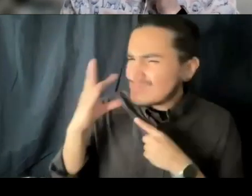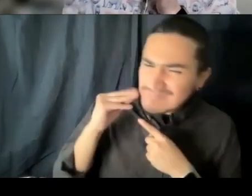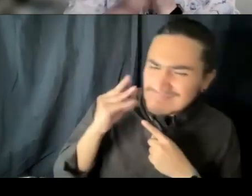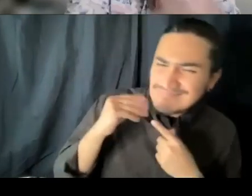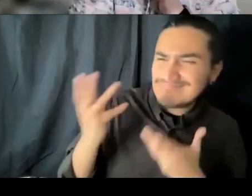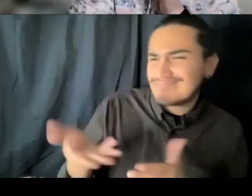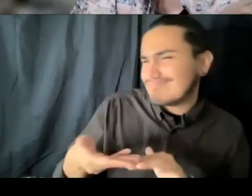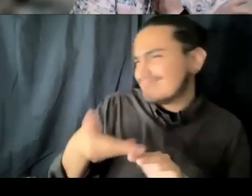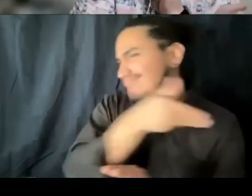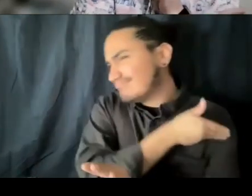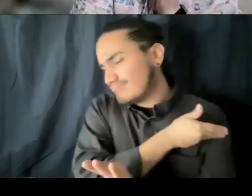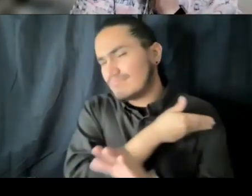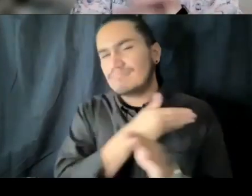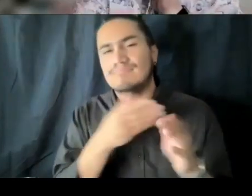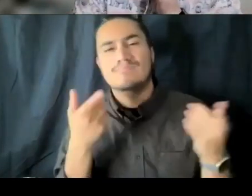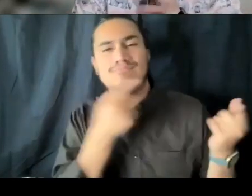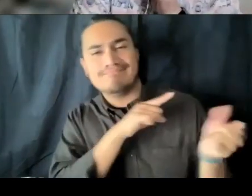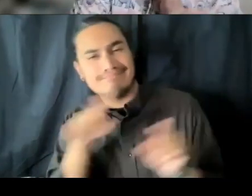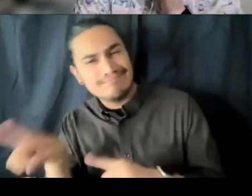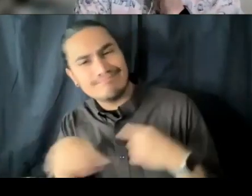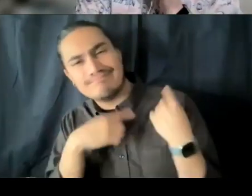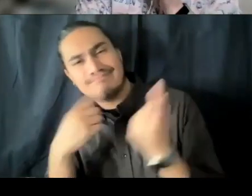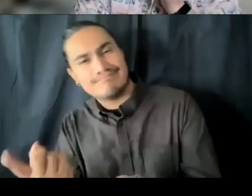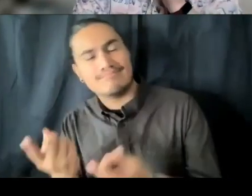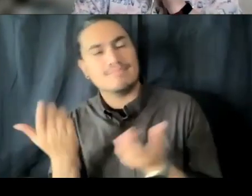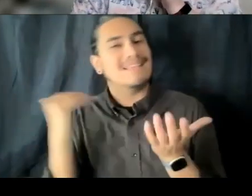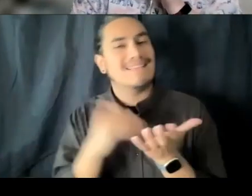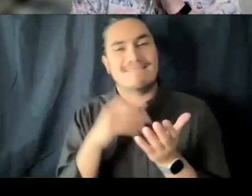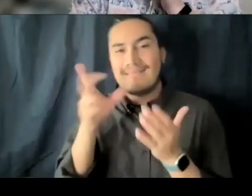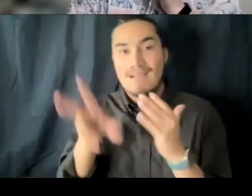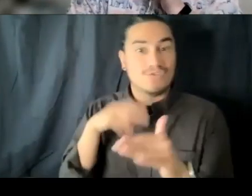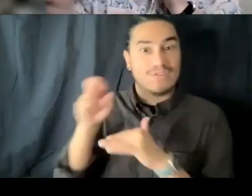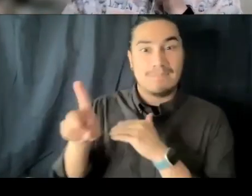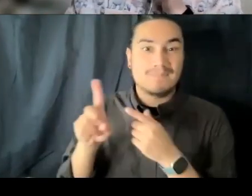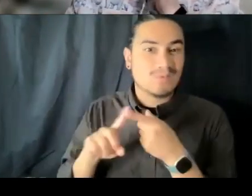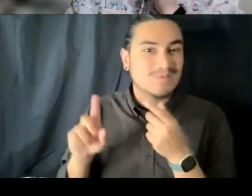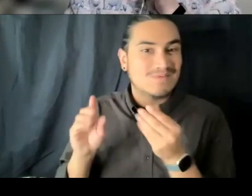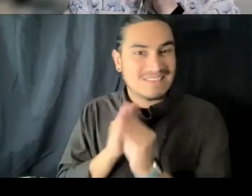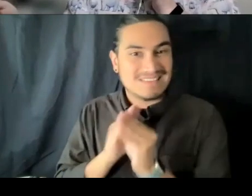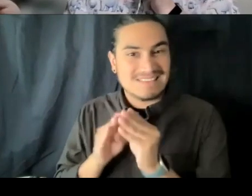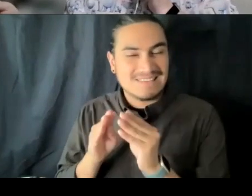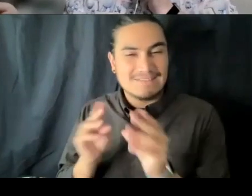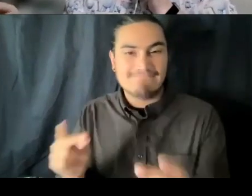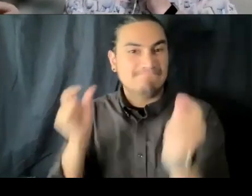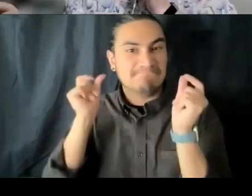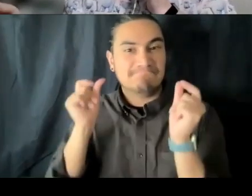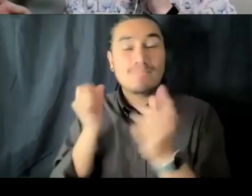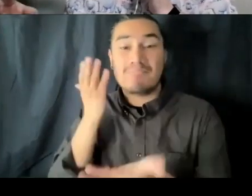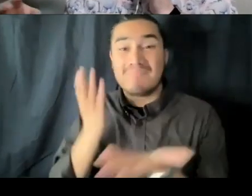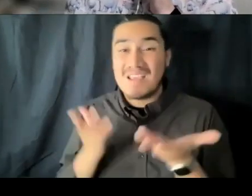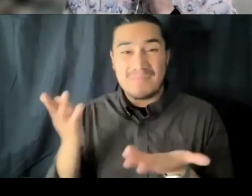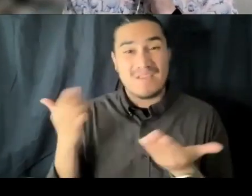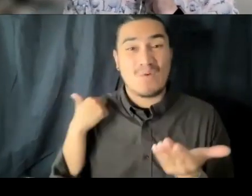Again, this goes back to the not jumping to fix it. They may have already tried all the things that we're about to suggest.